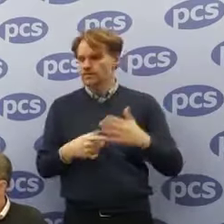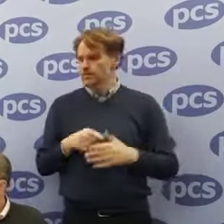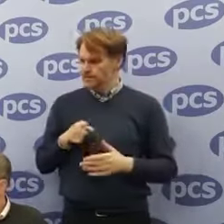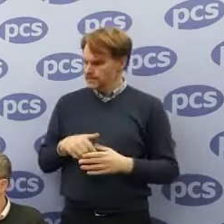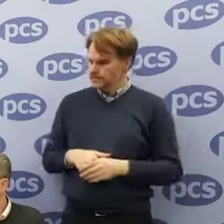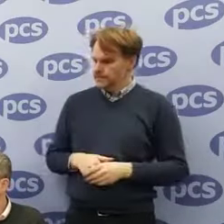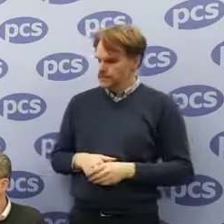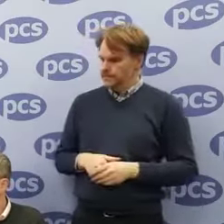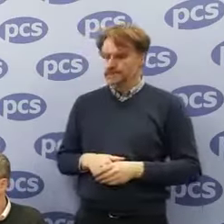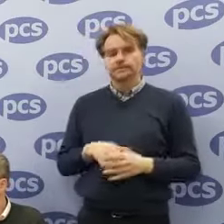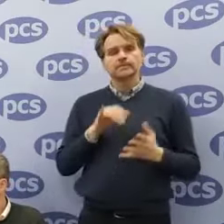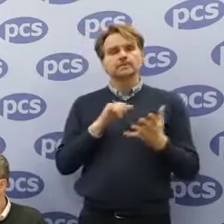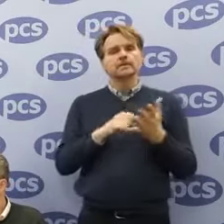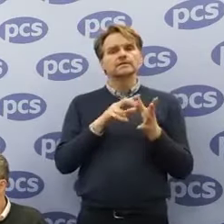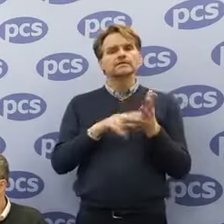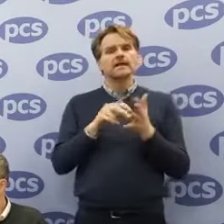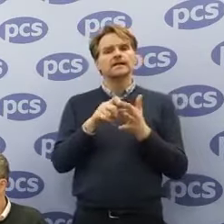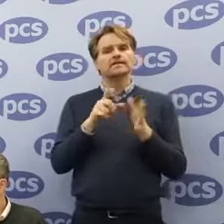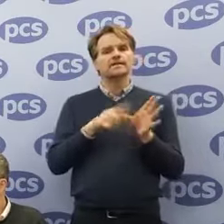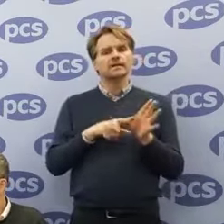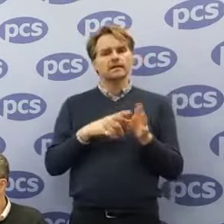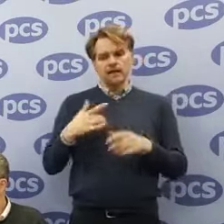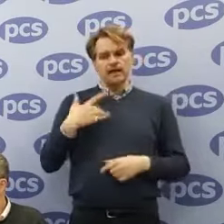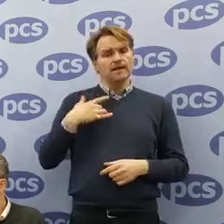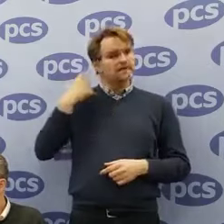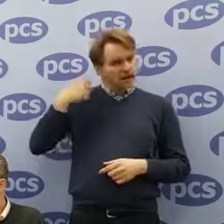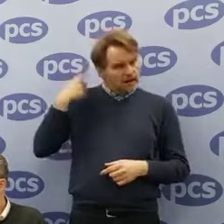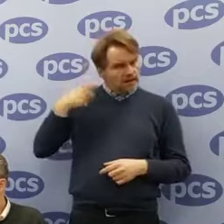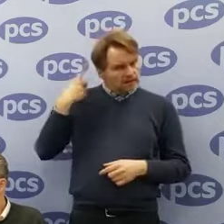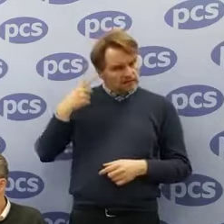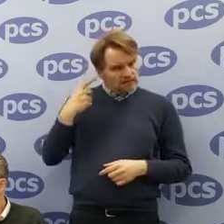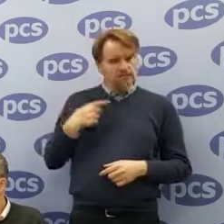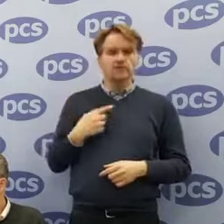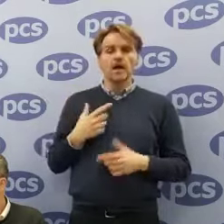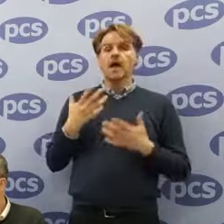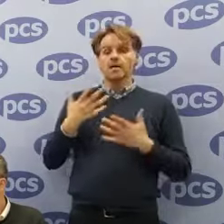Sandy from London said I've just moved to Yorkshire from London, my pay has been